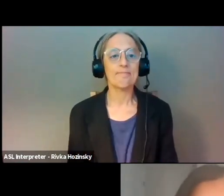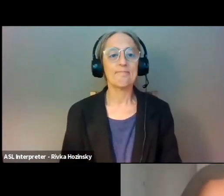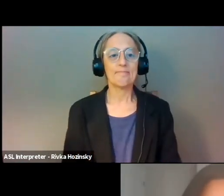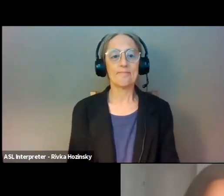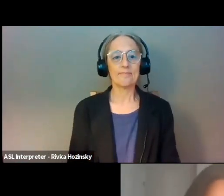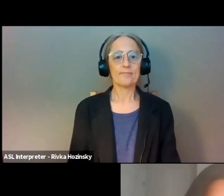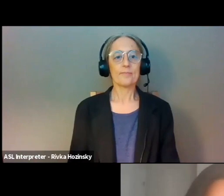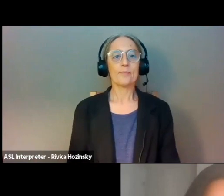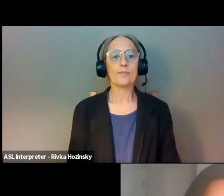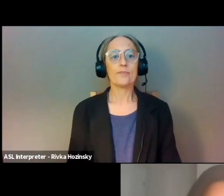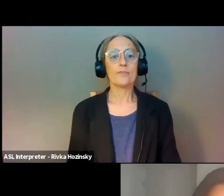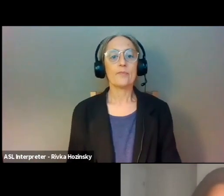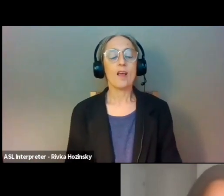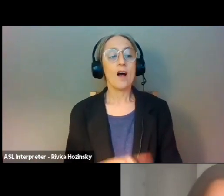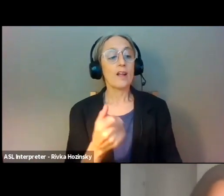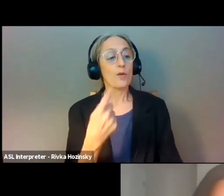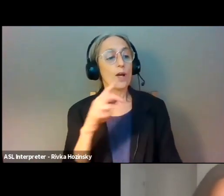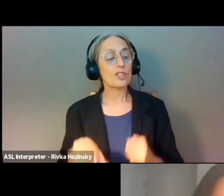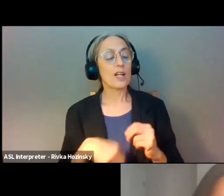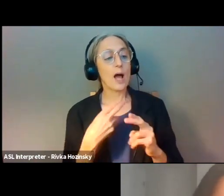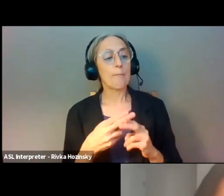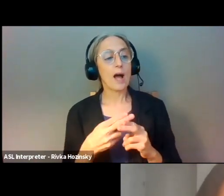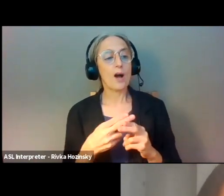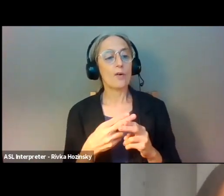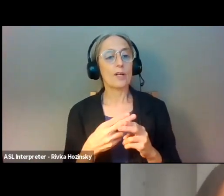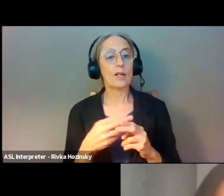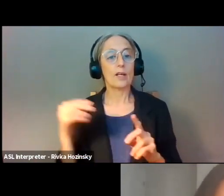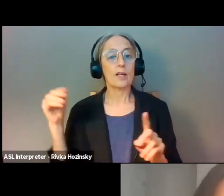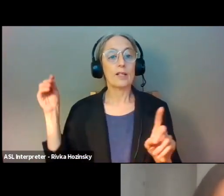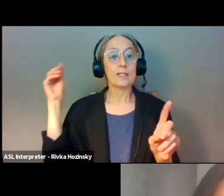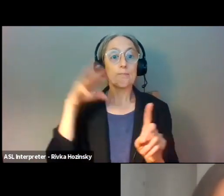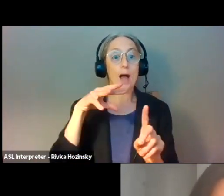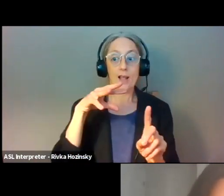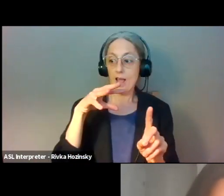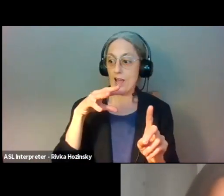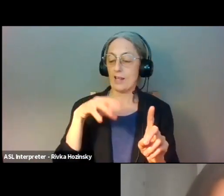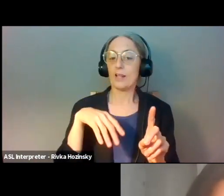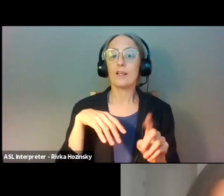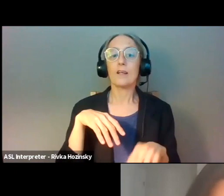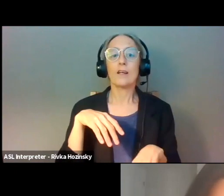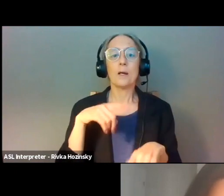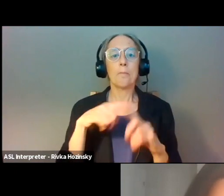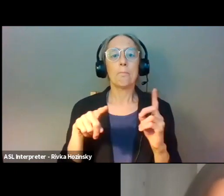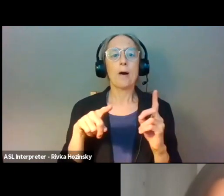[Andy] Here's a question about having spotlight folks not actually showing up in the recording. They make up the Zoom.